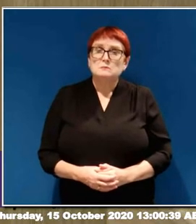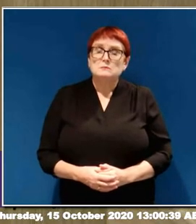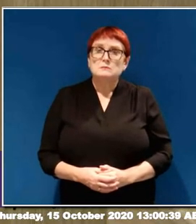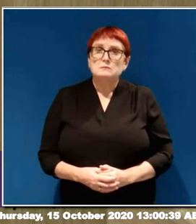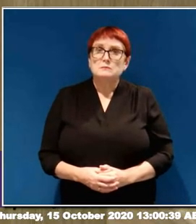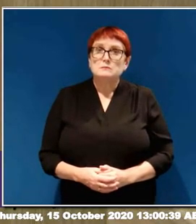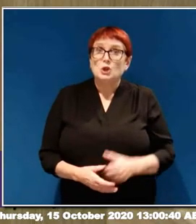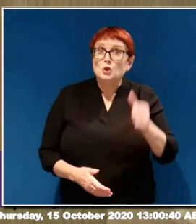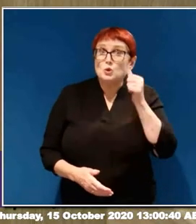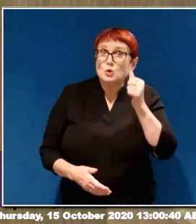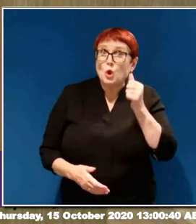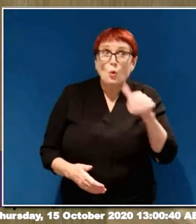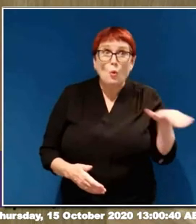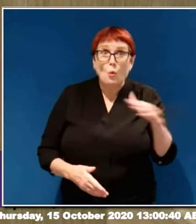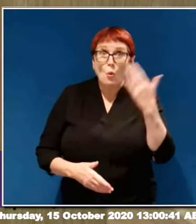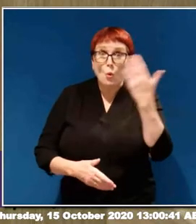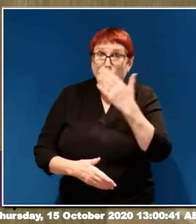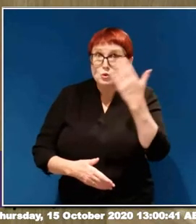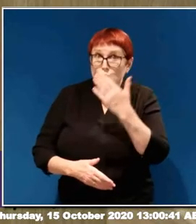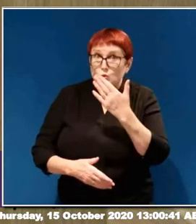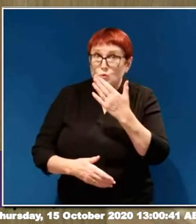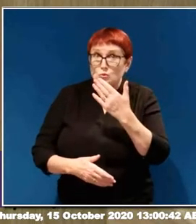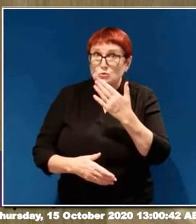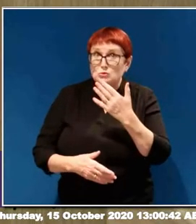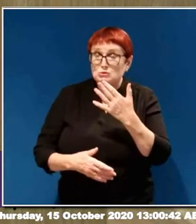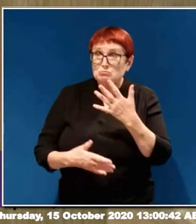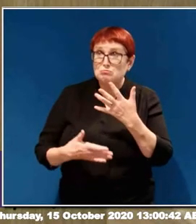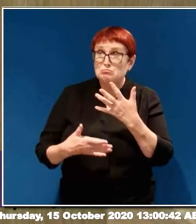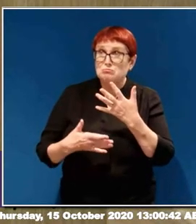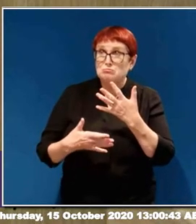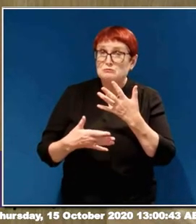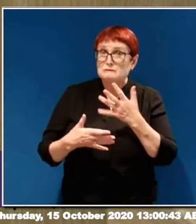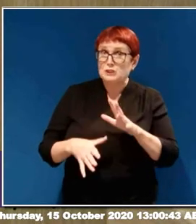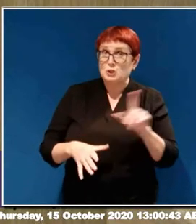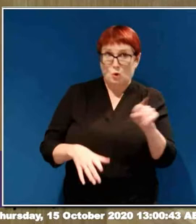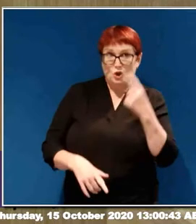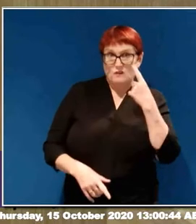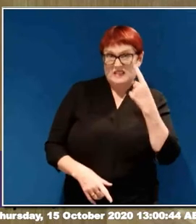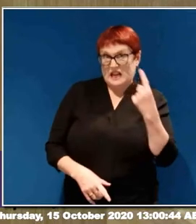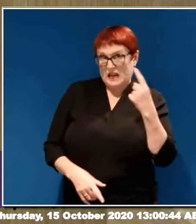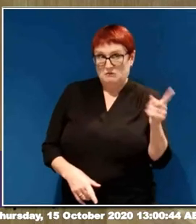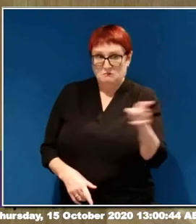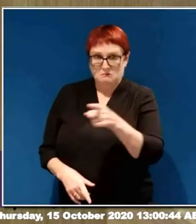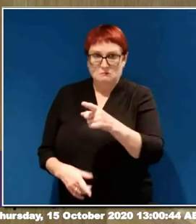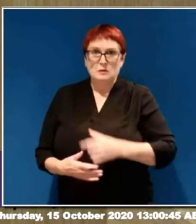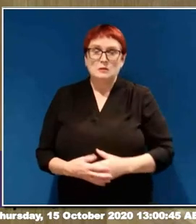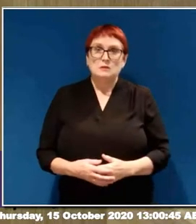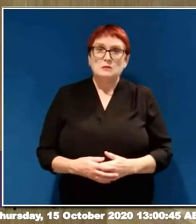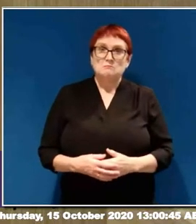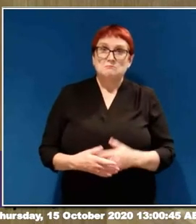to your knowledge and experience, incorporated the mandate in the student